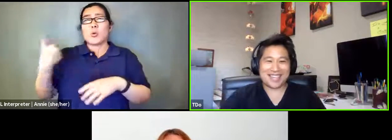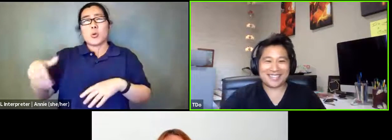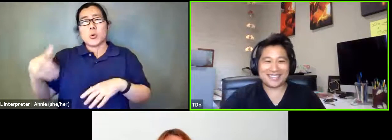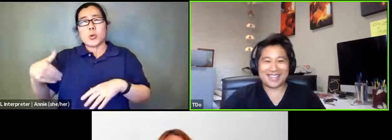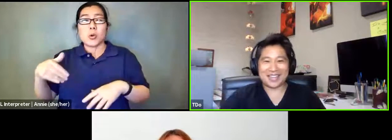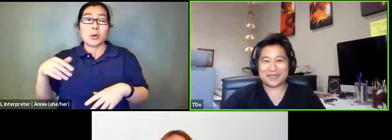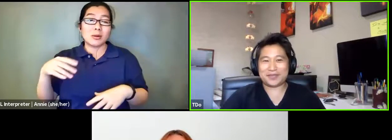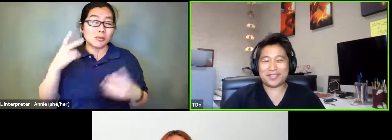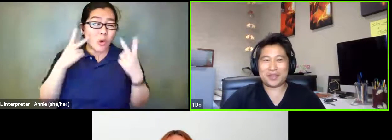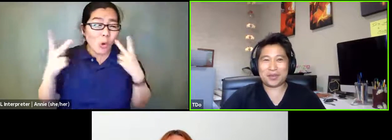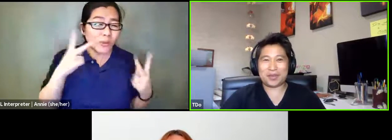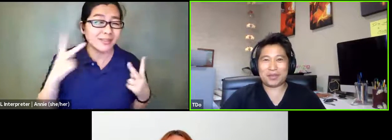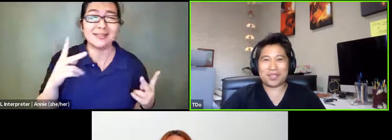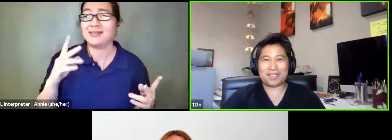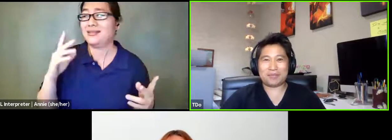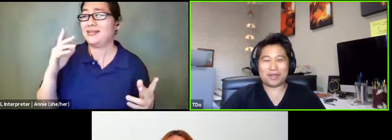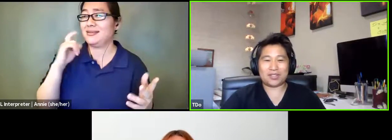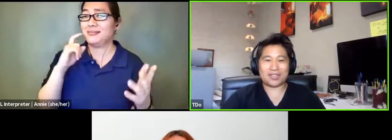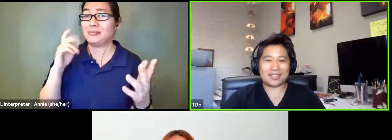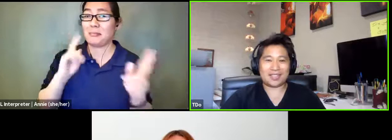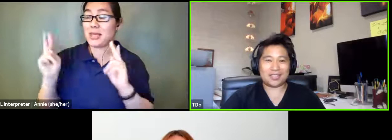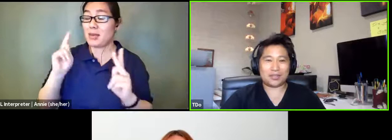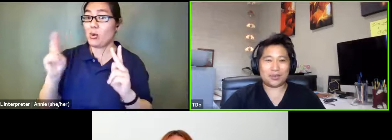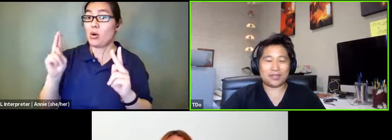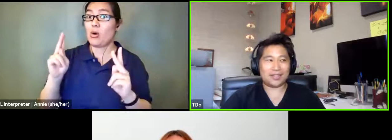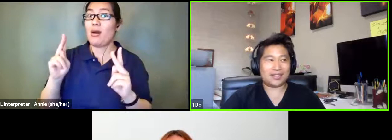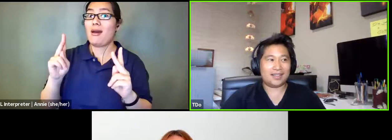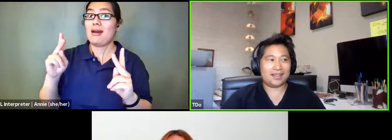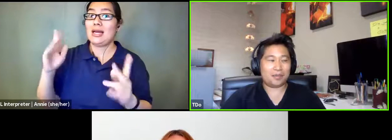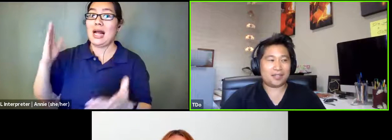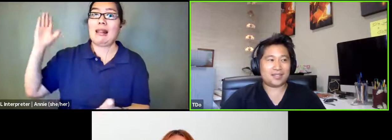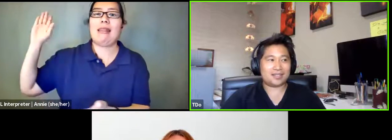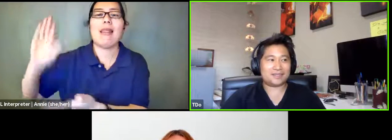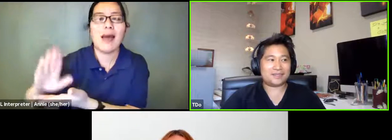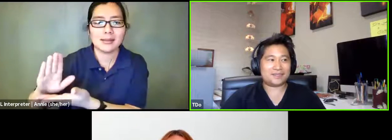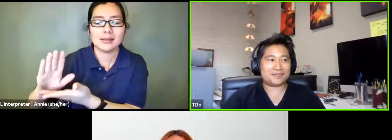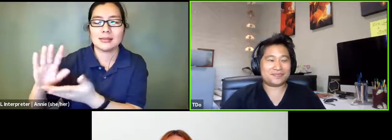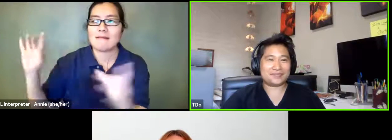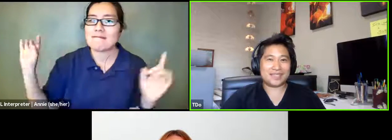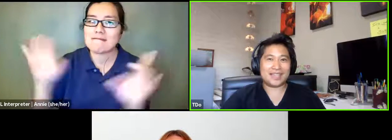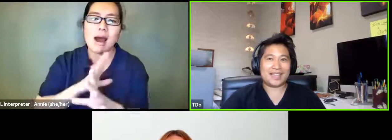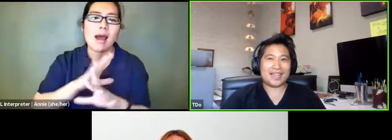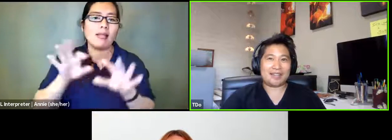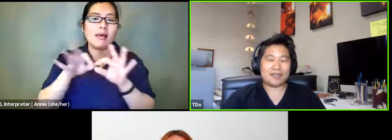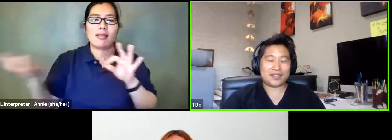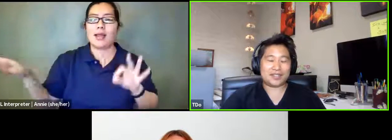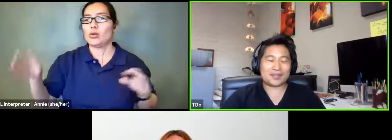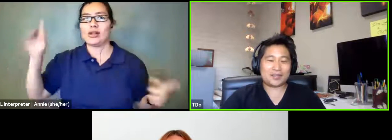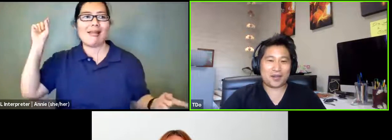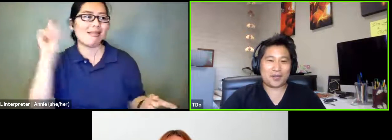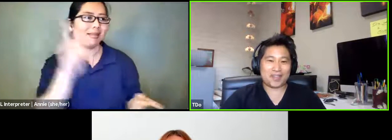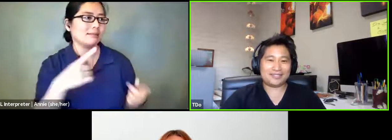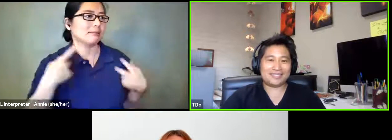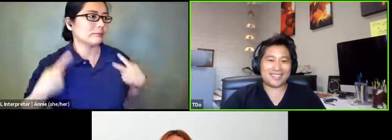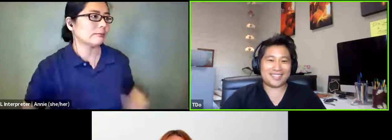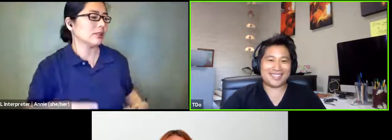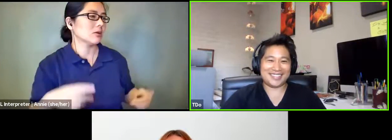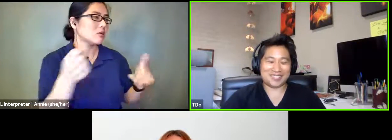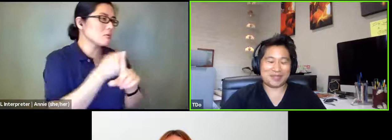That is maybe when we can see the measure of success globally which feels far away to